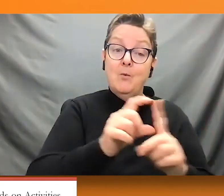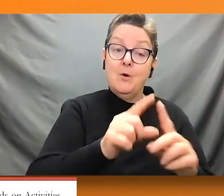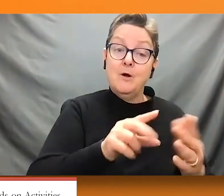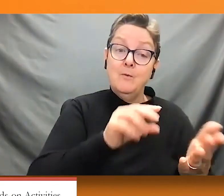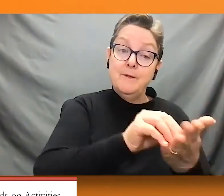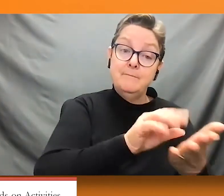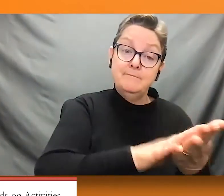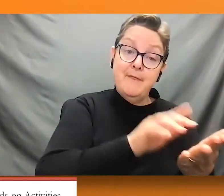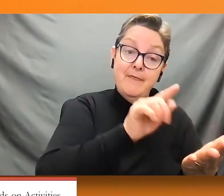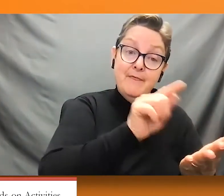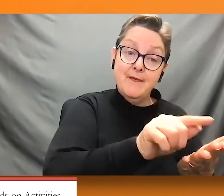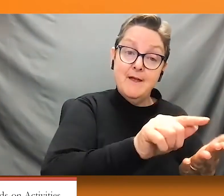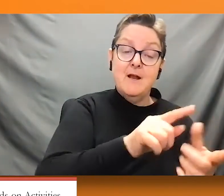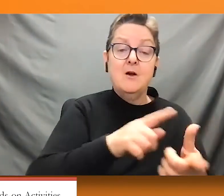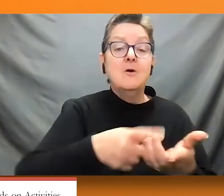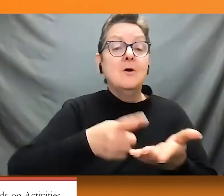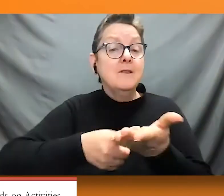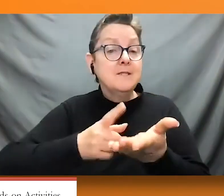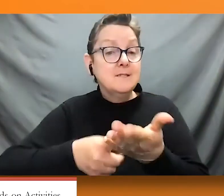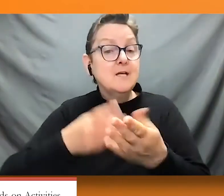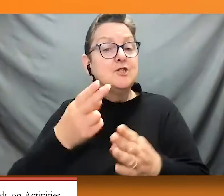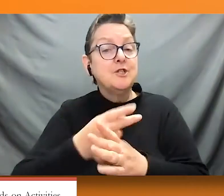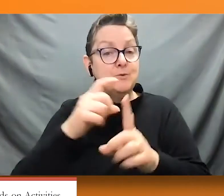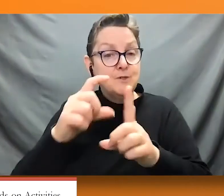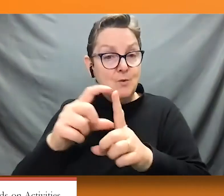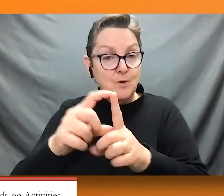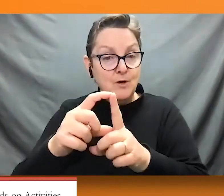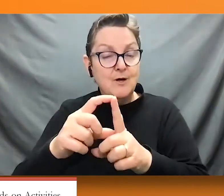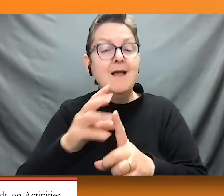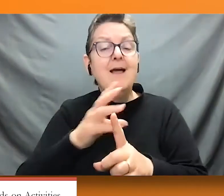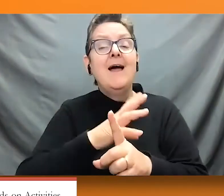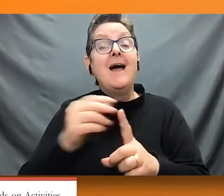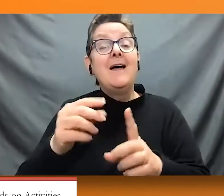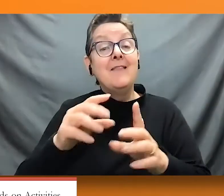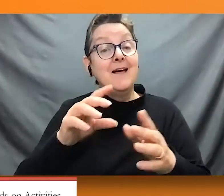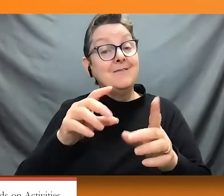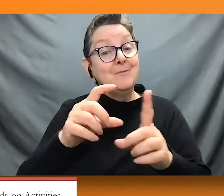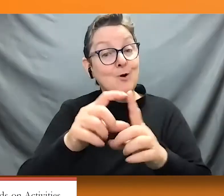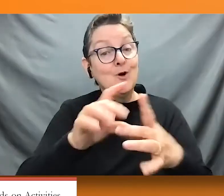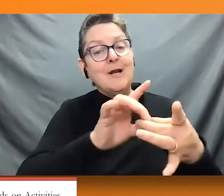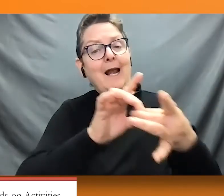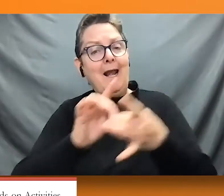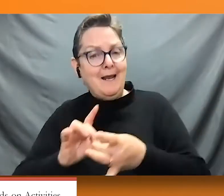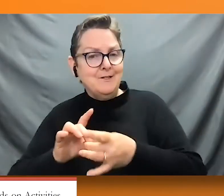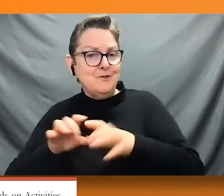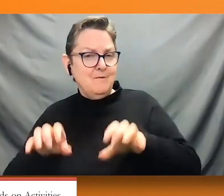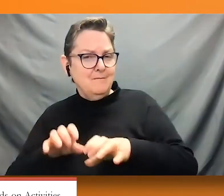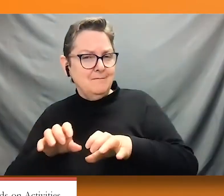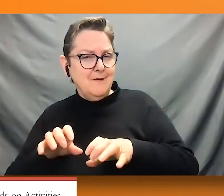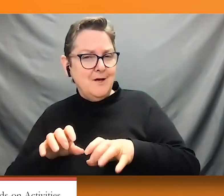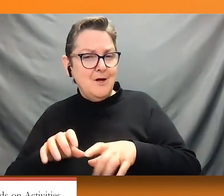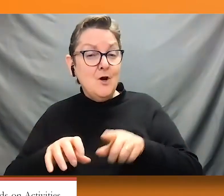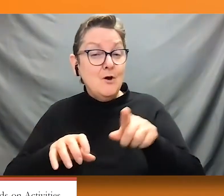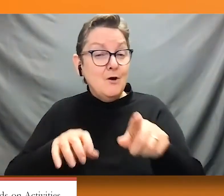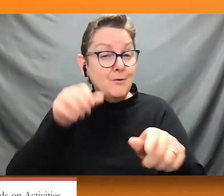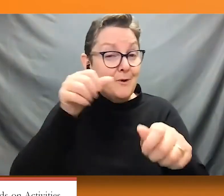the vocabulary is gonna show up in the lab report or the discussion about the lab. And then always connecting that vocabulary back to that activity.